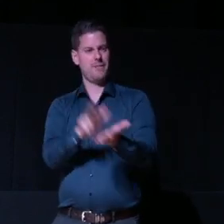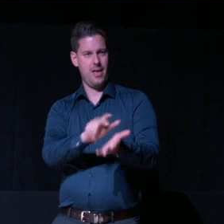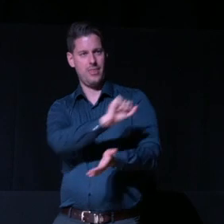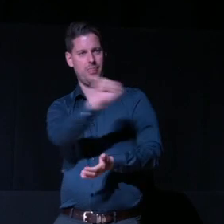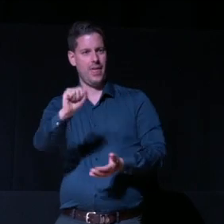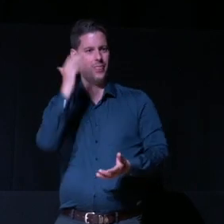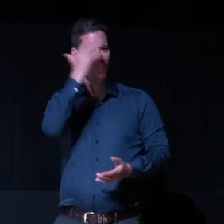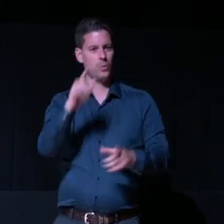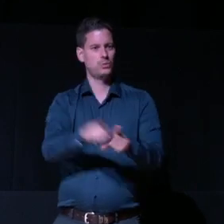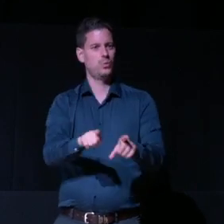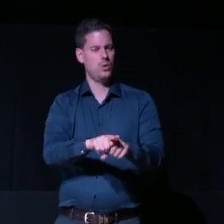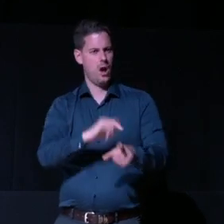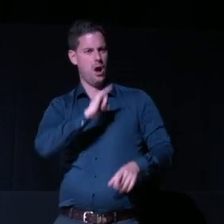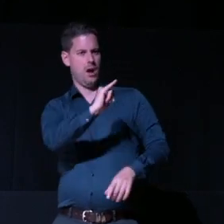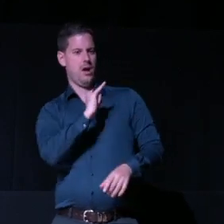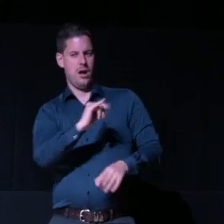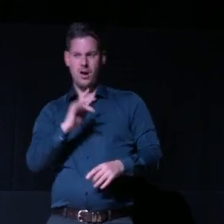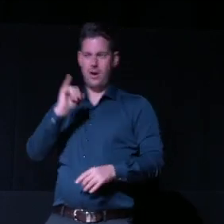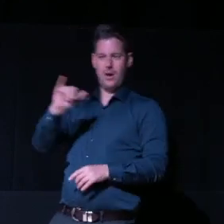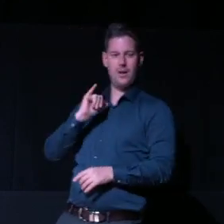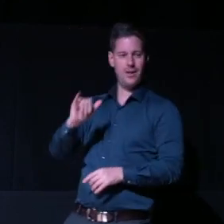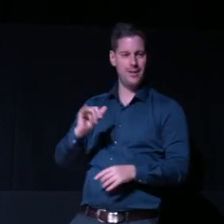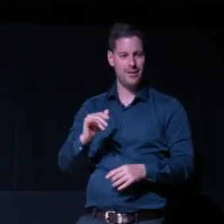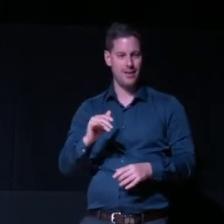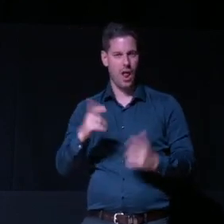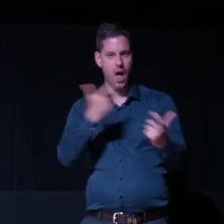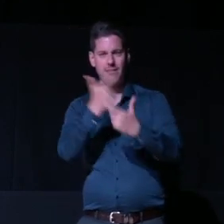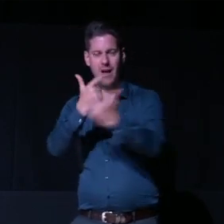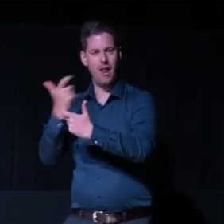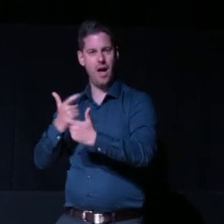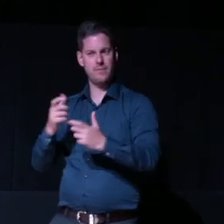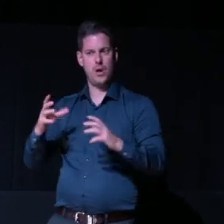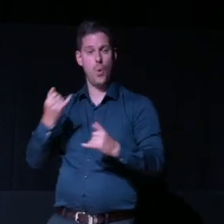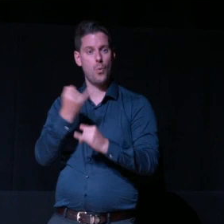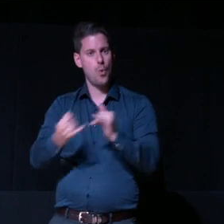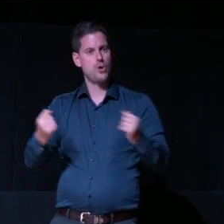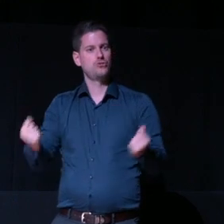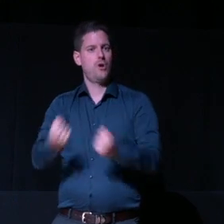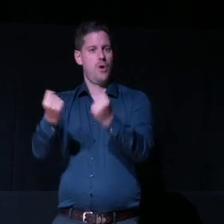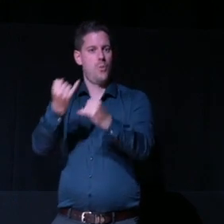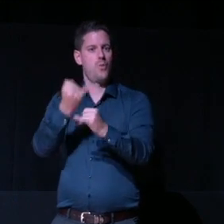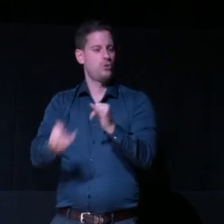but the person next to you is laughing, you're all laughing together and you're sort of emboldened and that I think is where that...